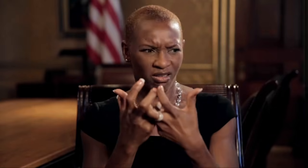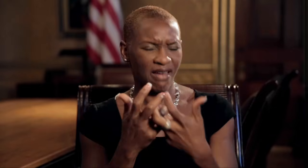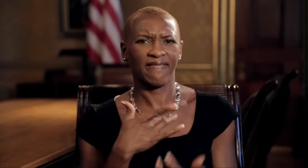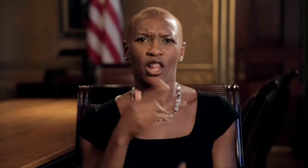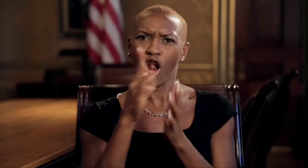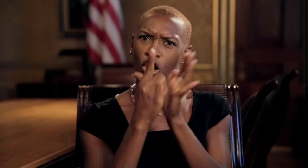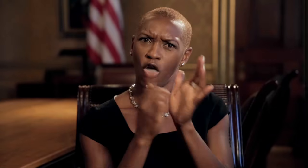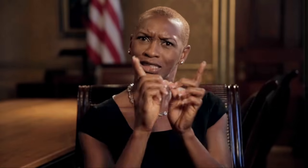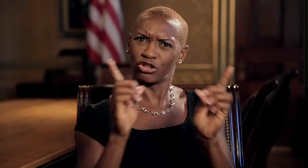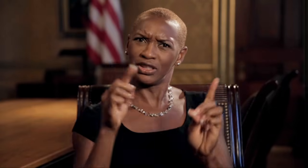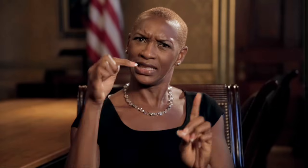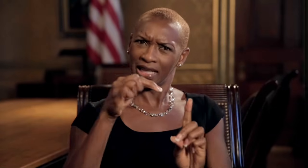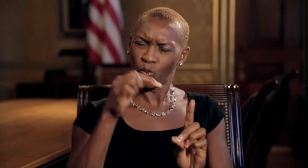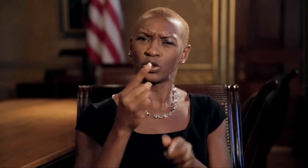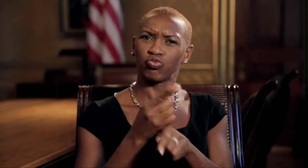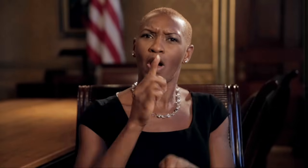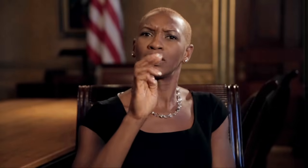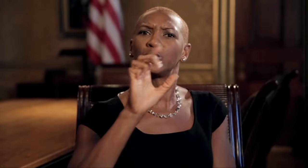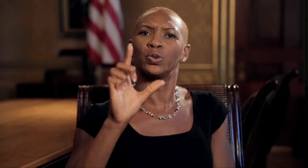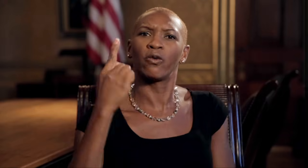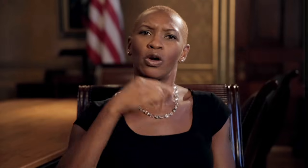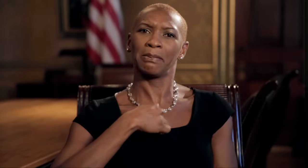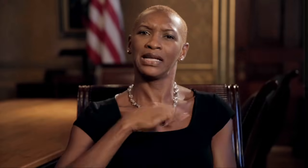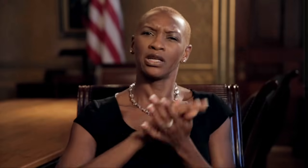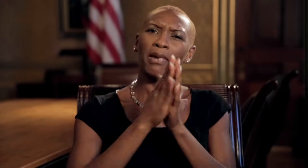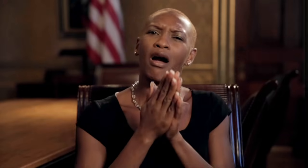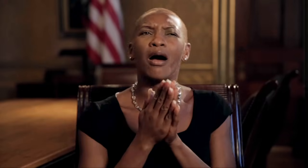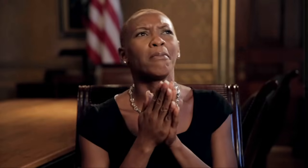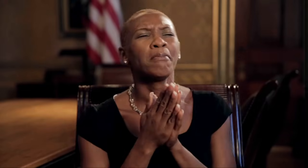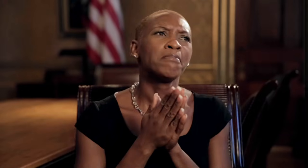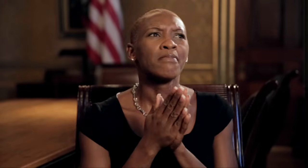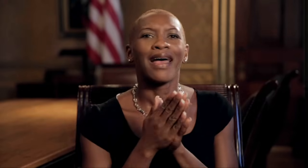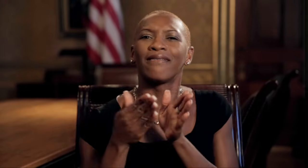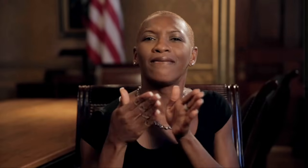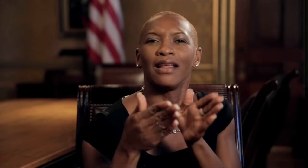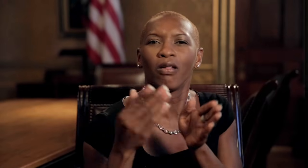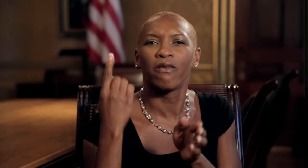came together and therefore I felt a law degree was the right tool for me.